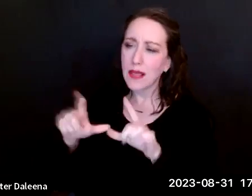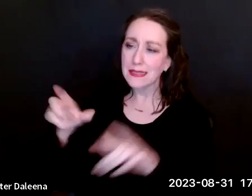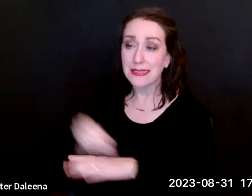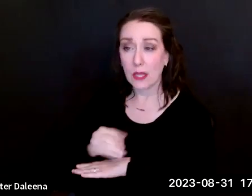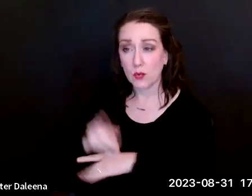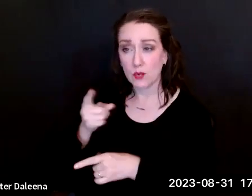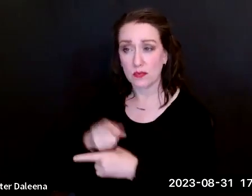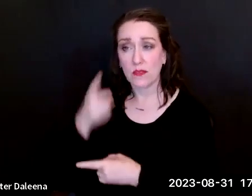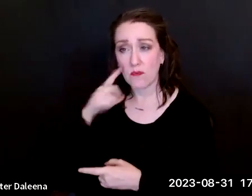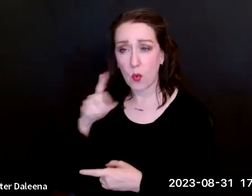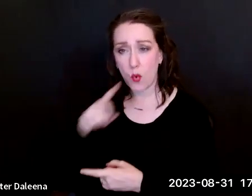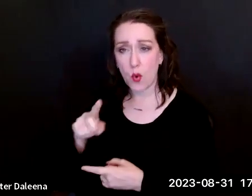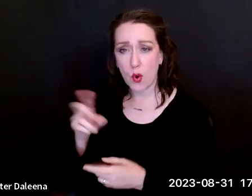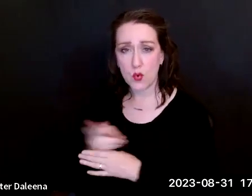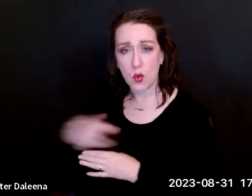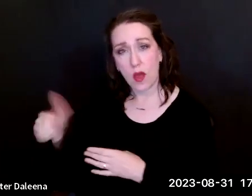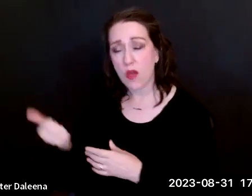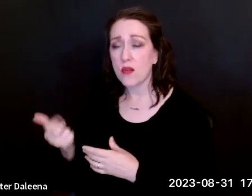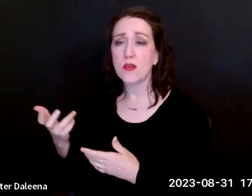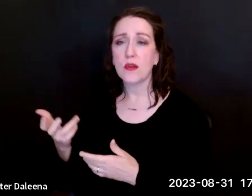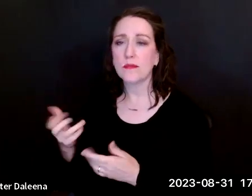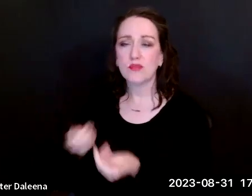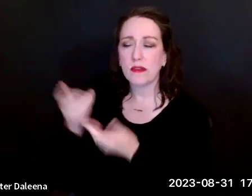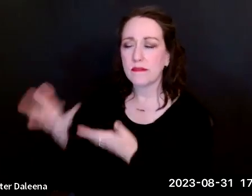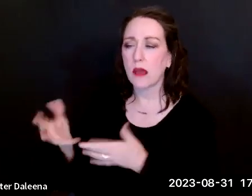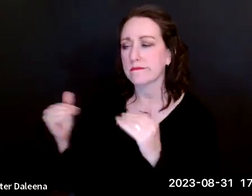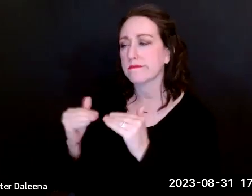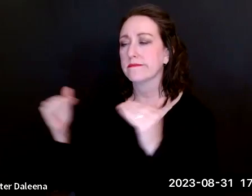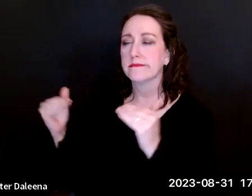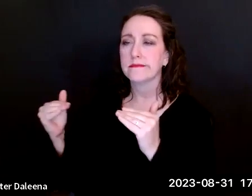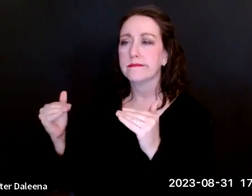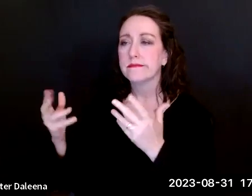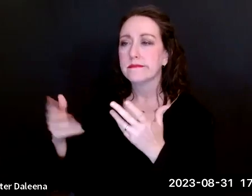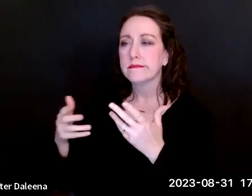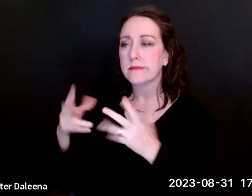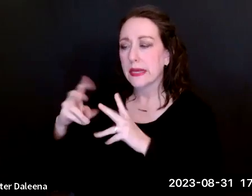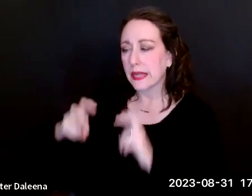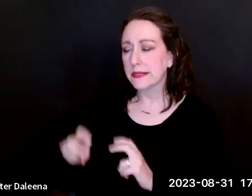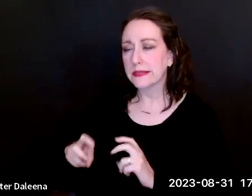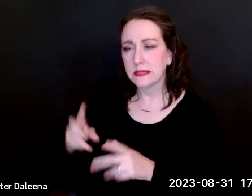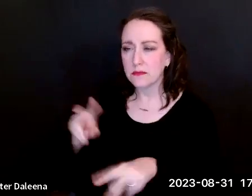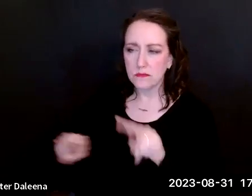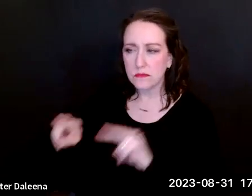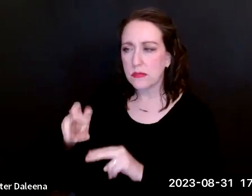to be able to use these other ones but provide equivalent um assessments to the sudps correct